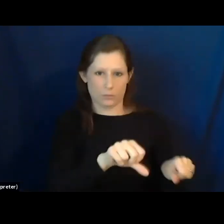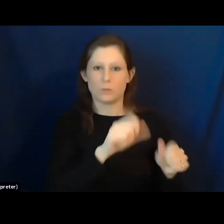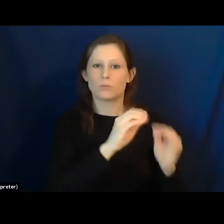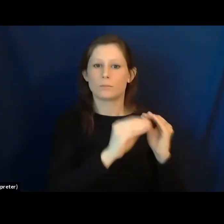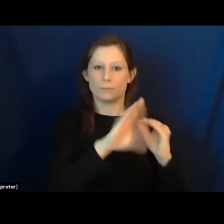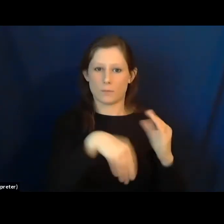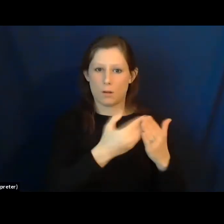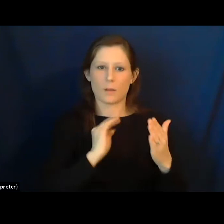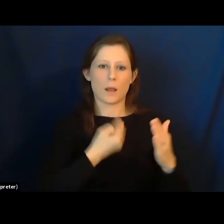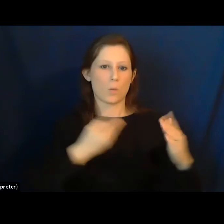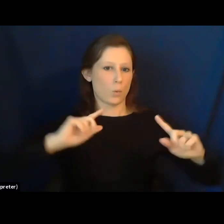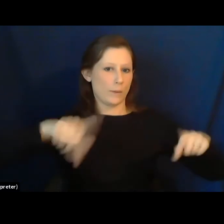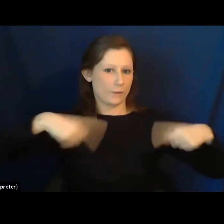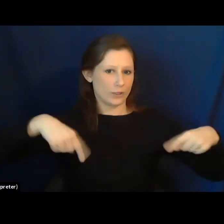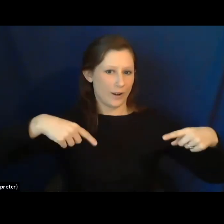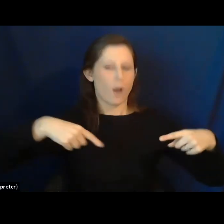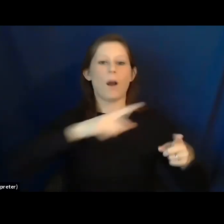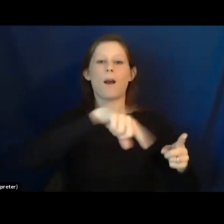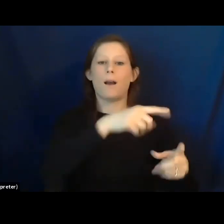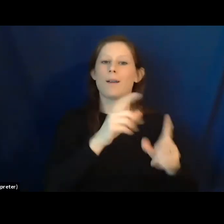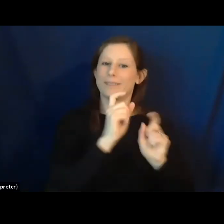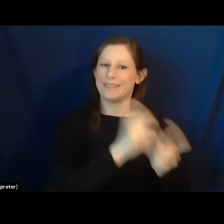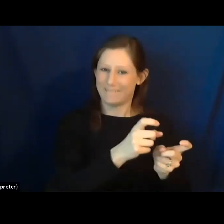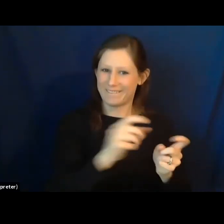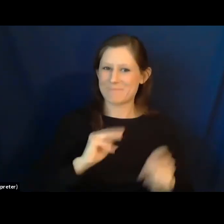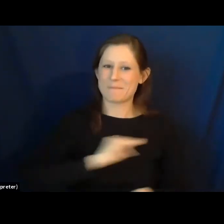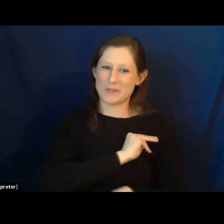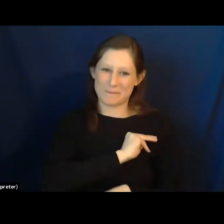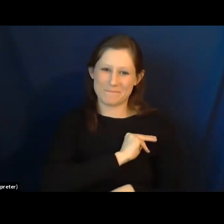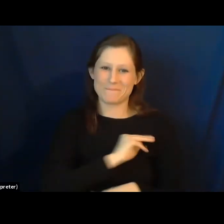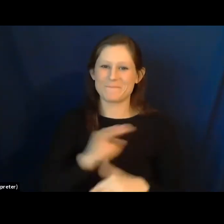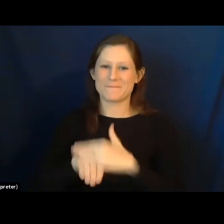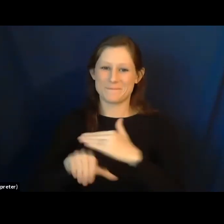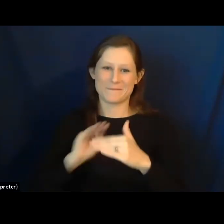in exchange for a membership to our museum. So that was awesome. I want to give them a